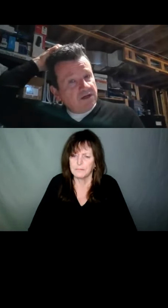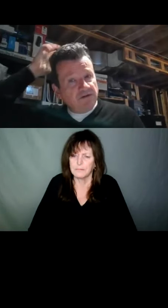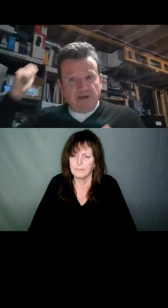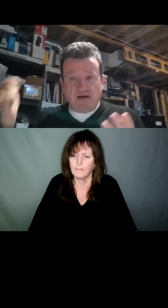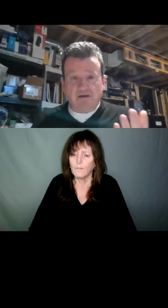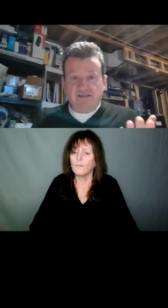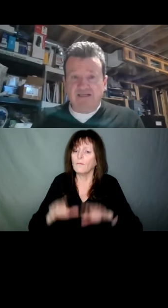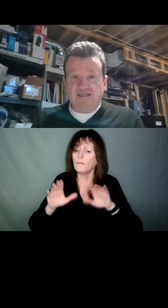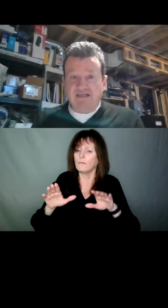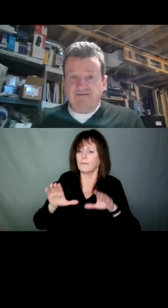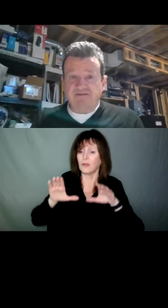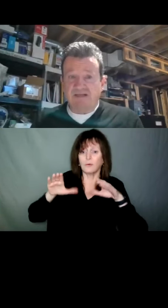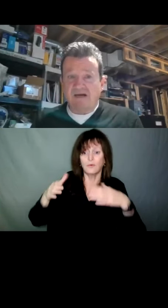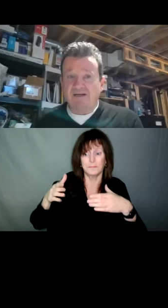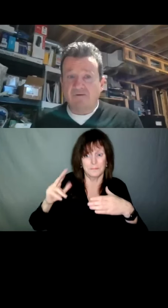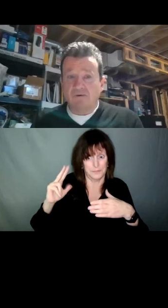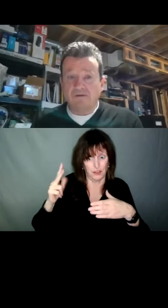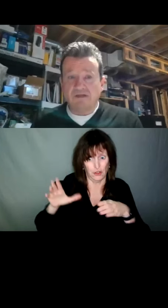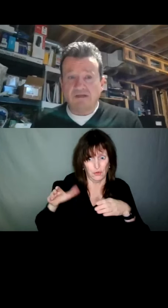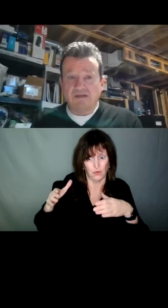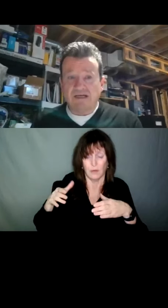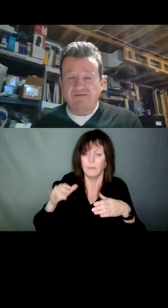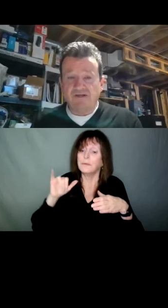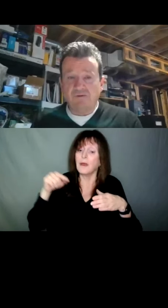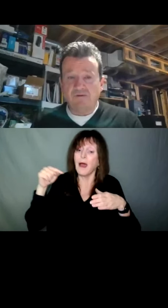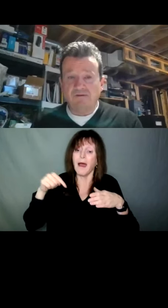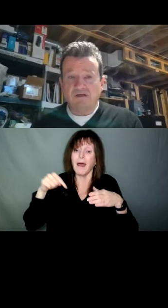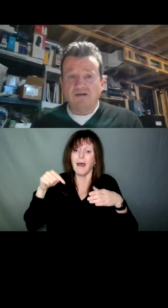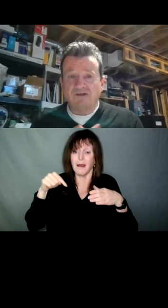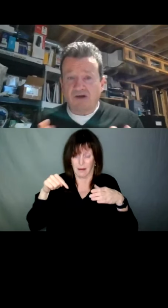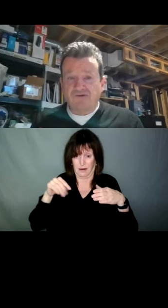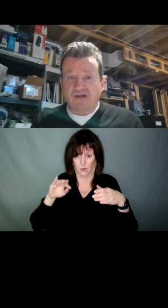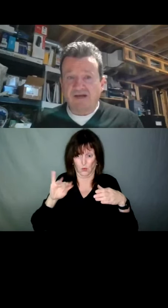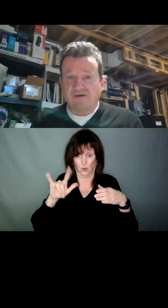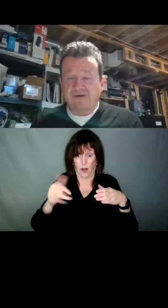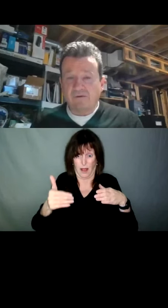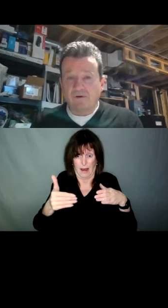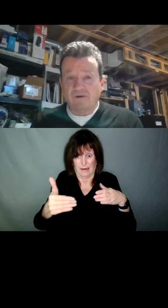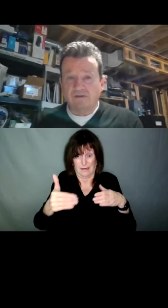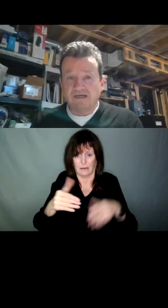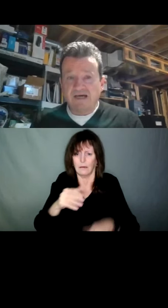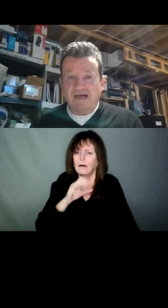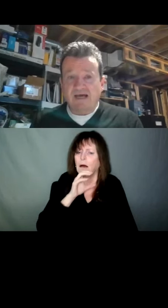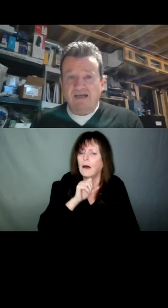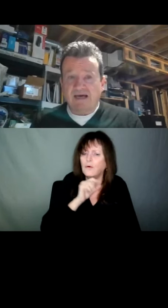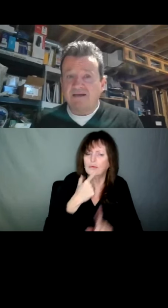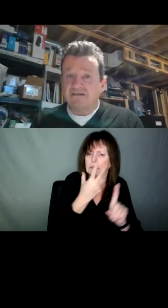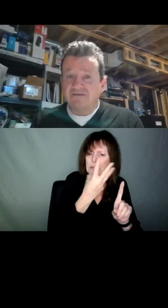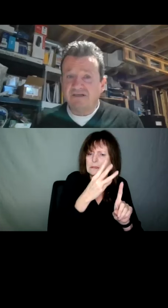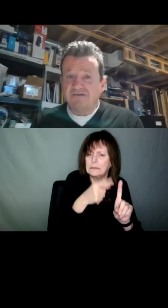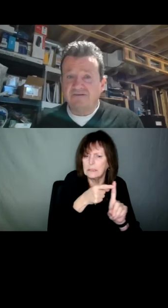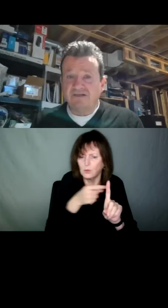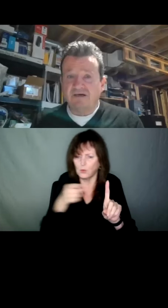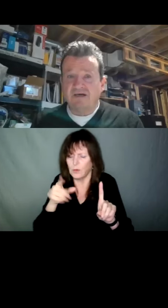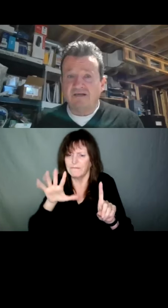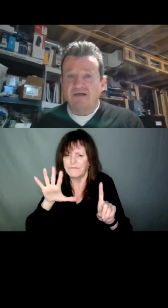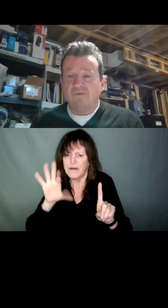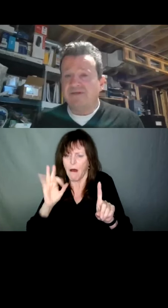for the stages